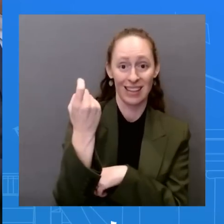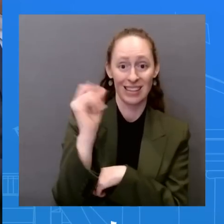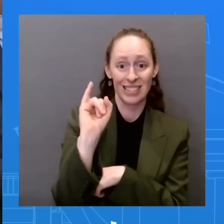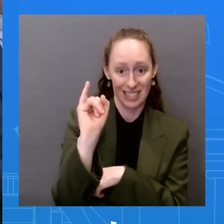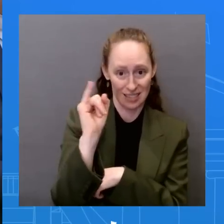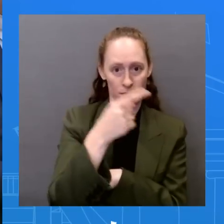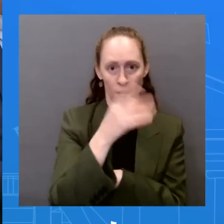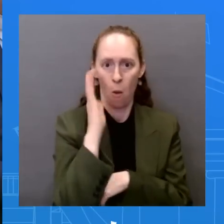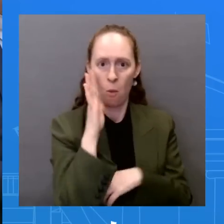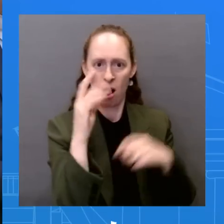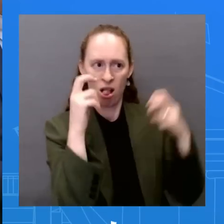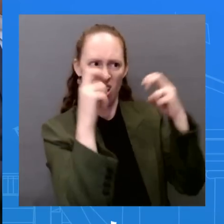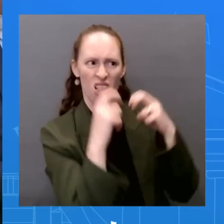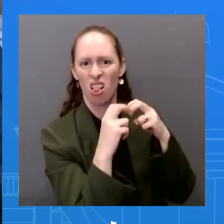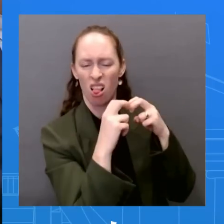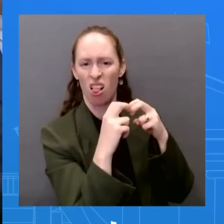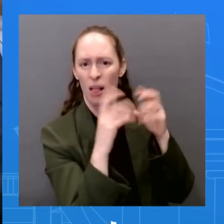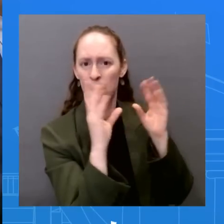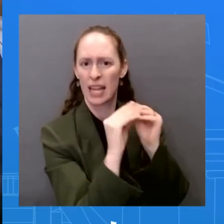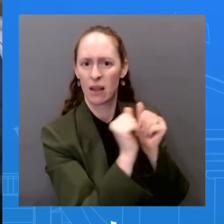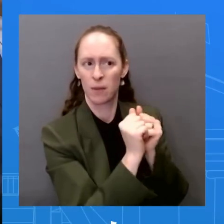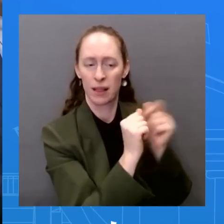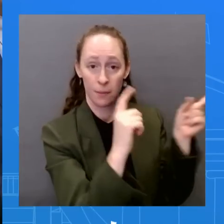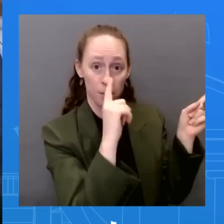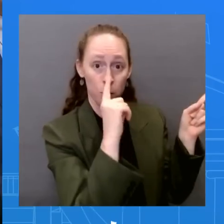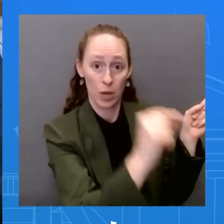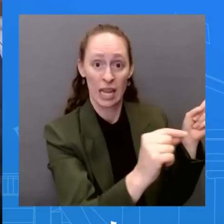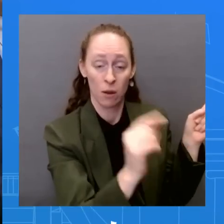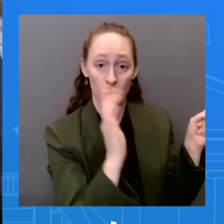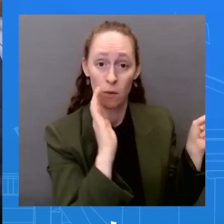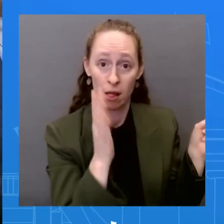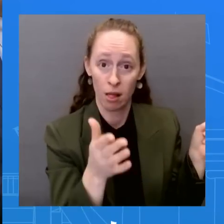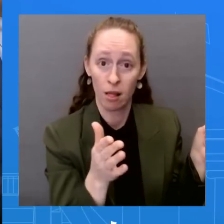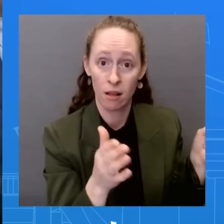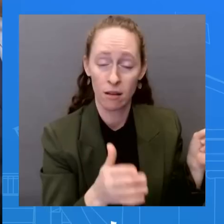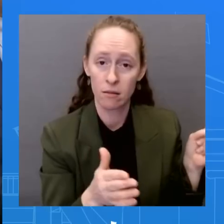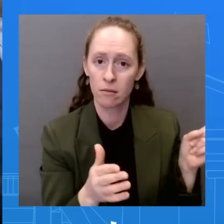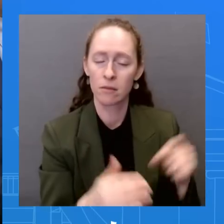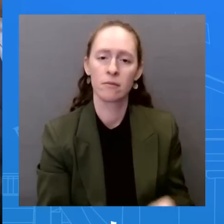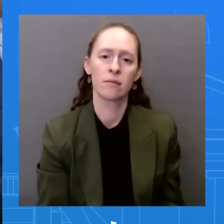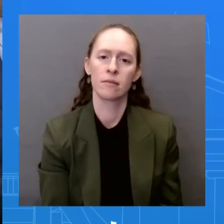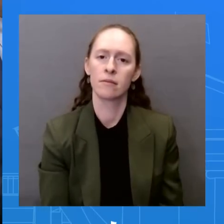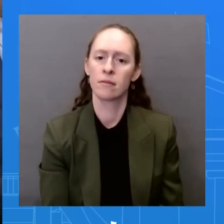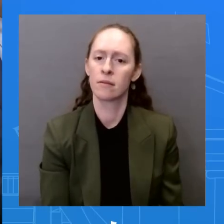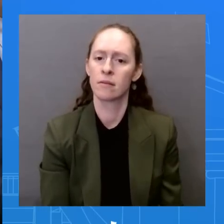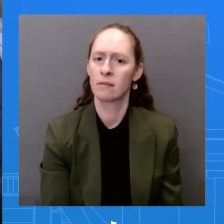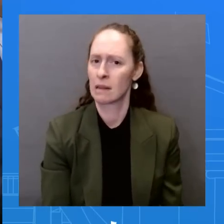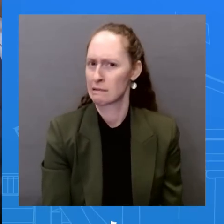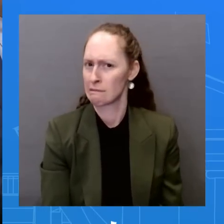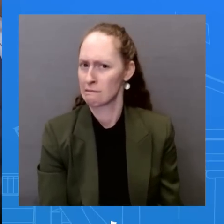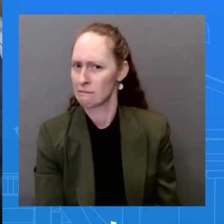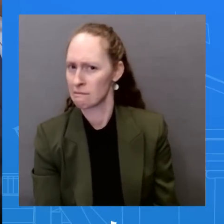for his first major foreign trip, President Xi is choosing to meet with President Putin, and what kind of message that sends to this White House.